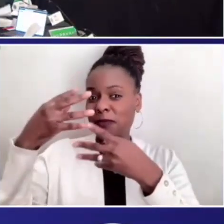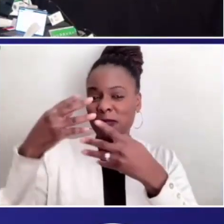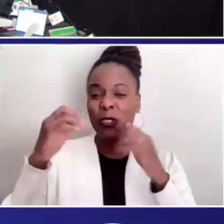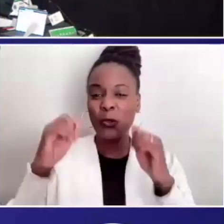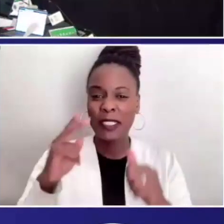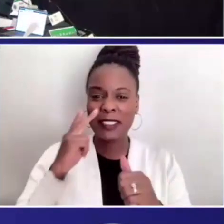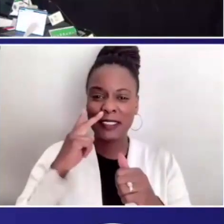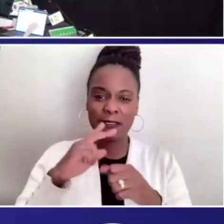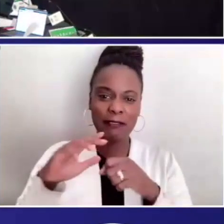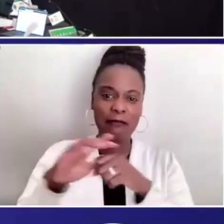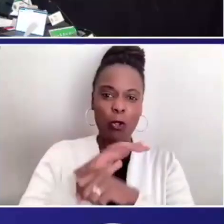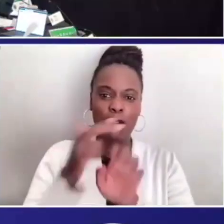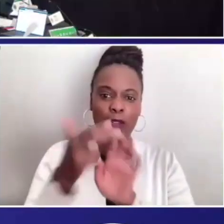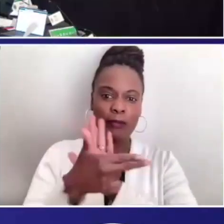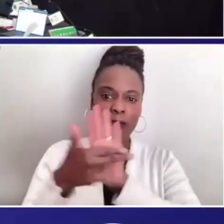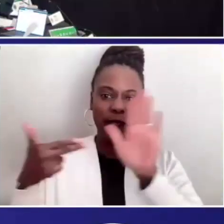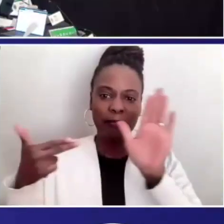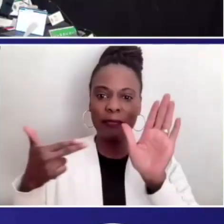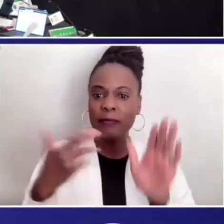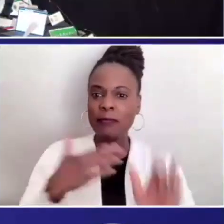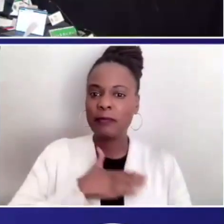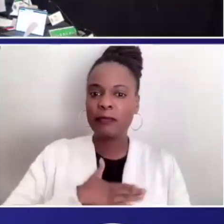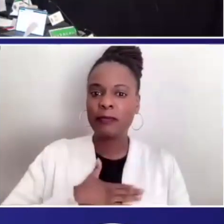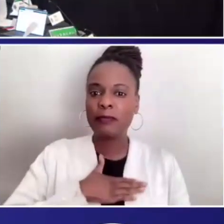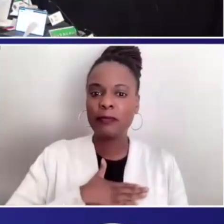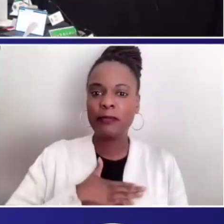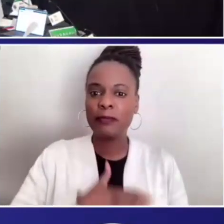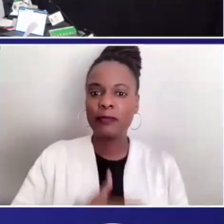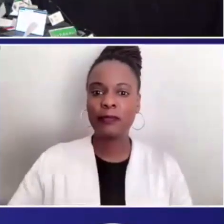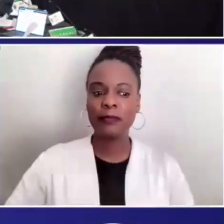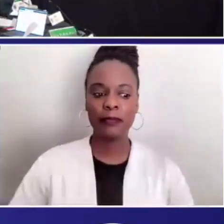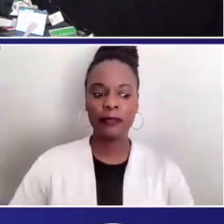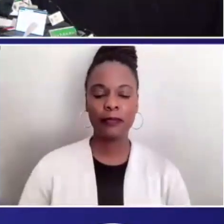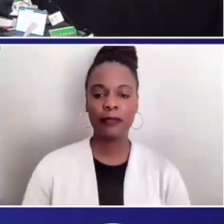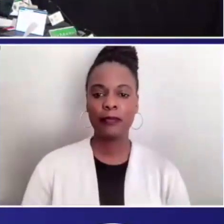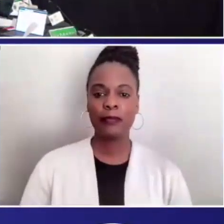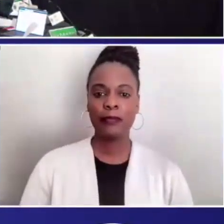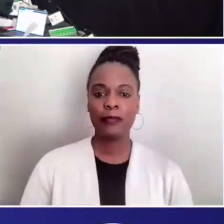please. Yes?